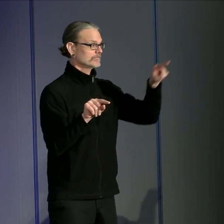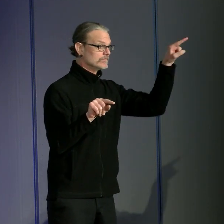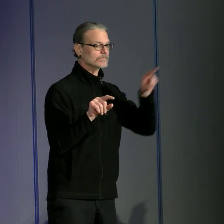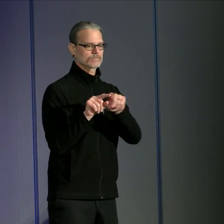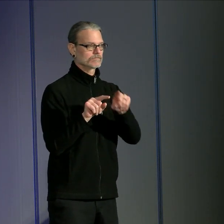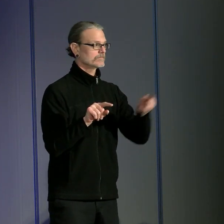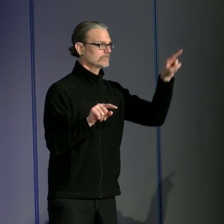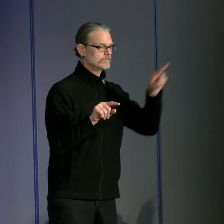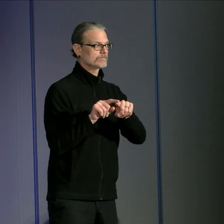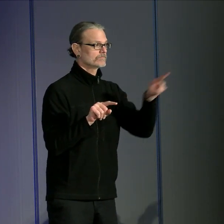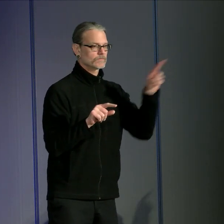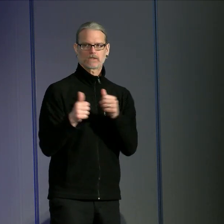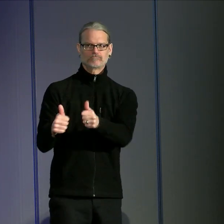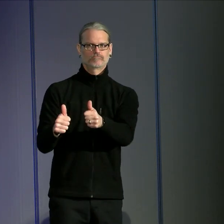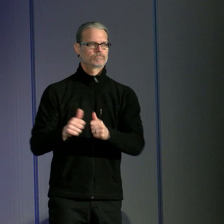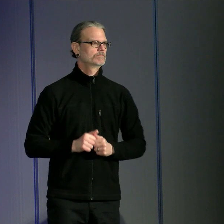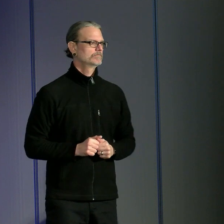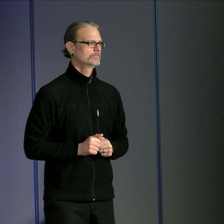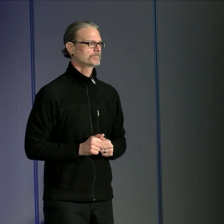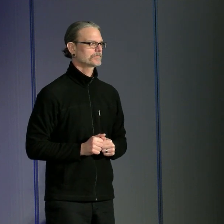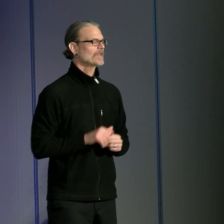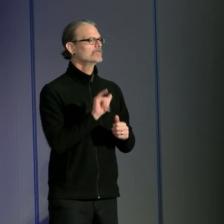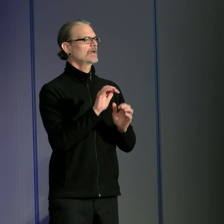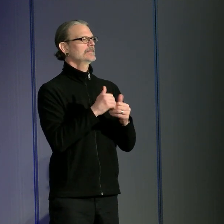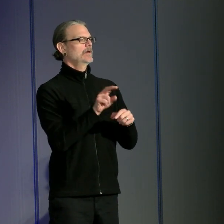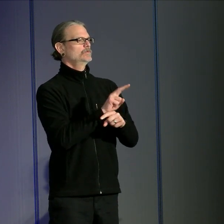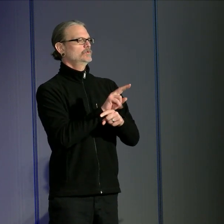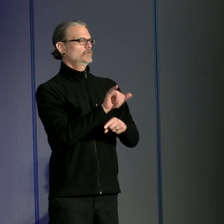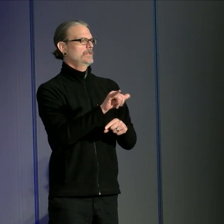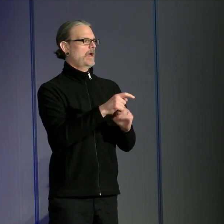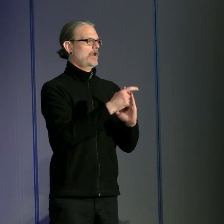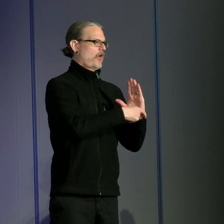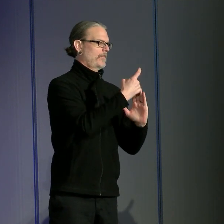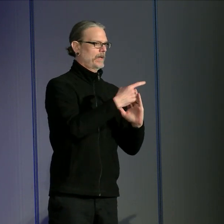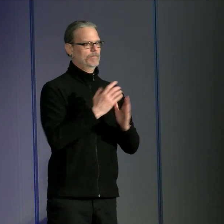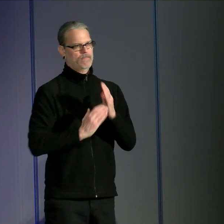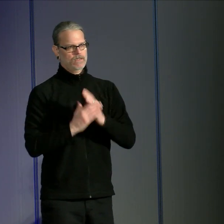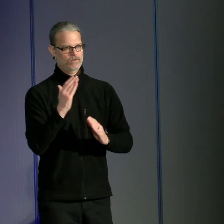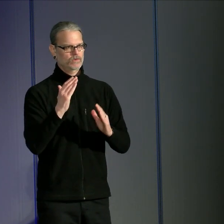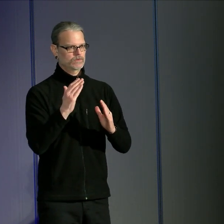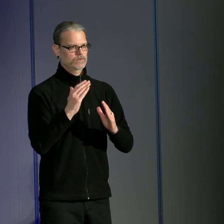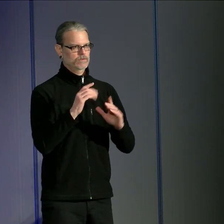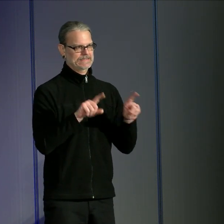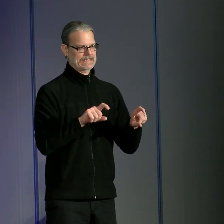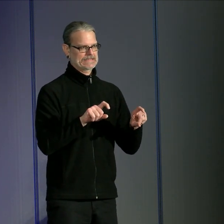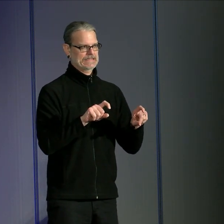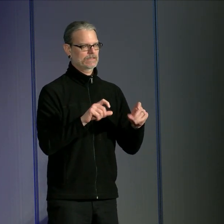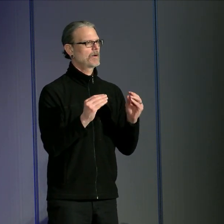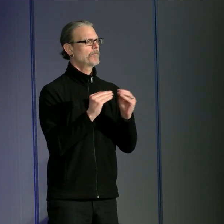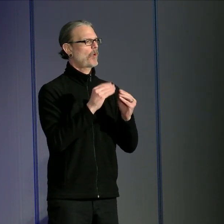So these are kinds of ways we can use the automated and manual testing efficiently to